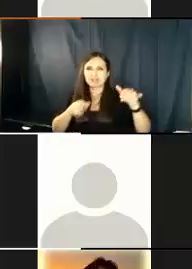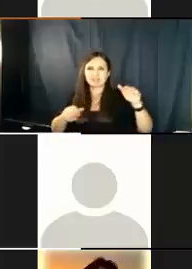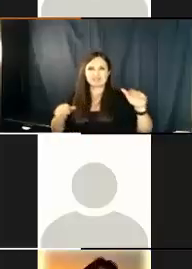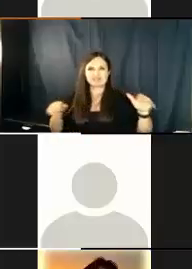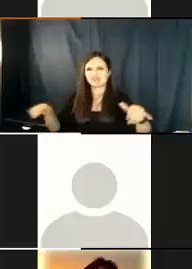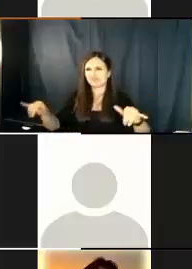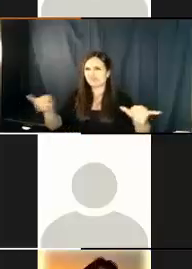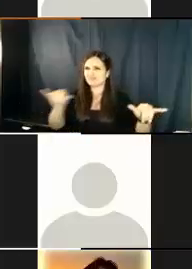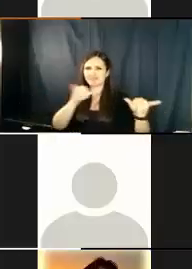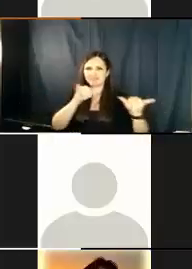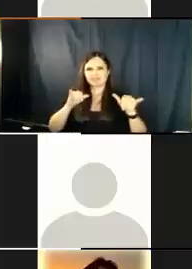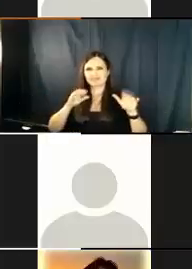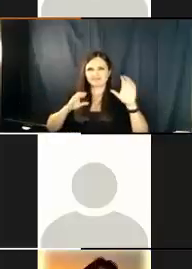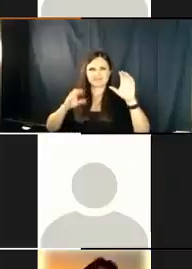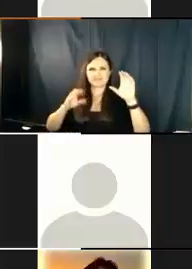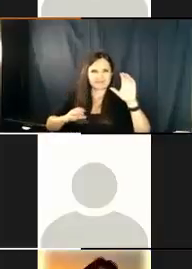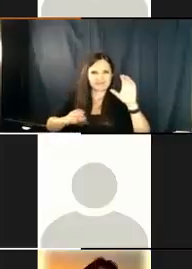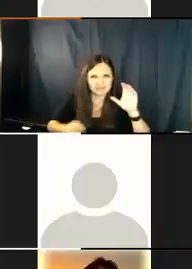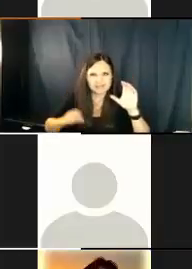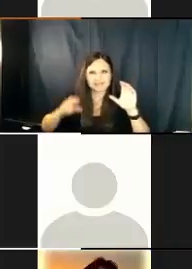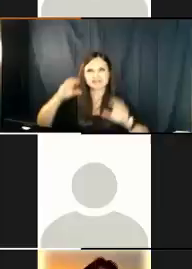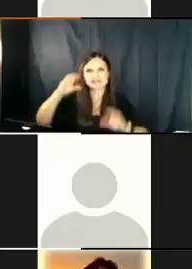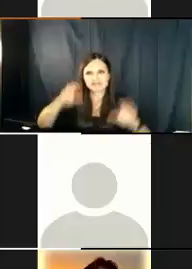time you know what are the challenges and the benefits of each one of those things.